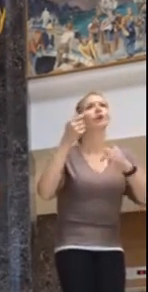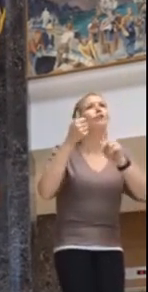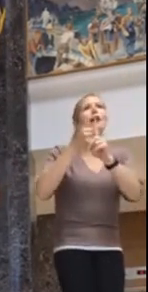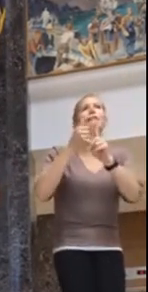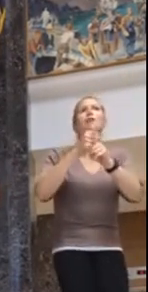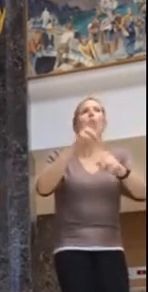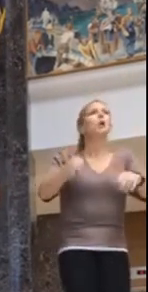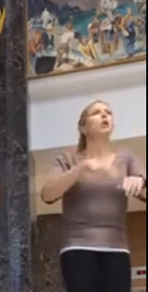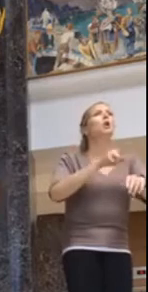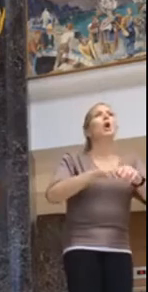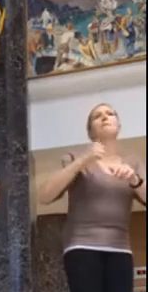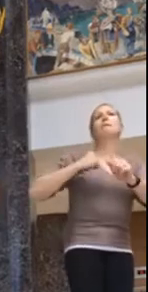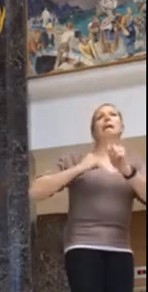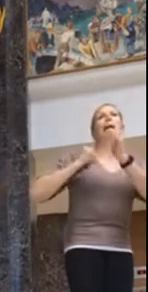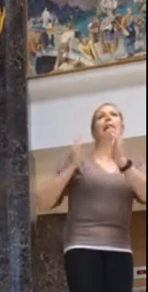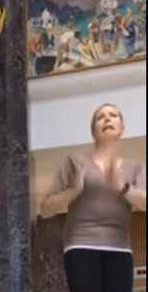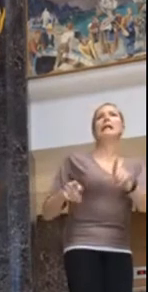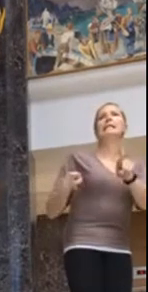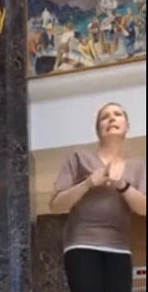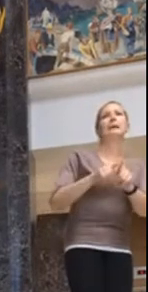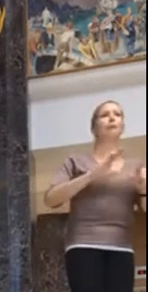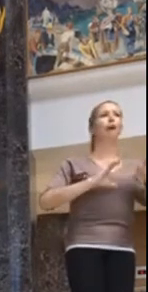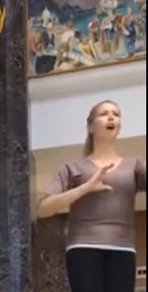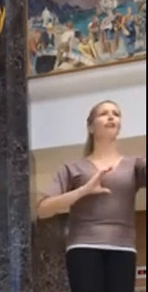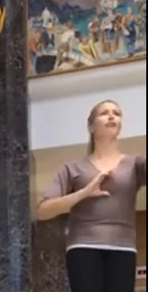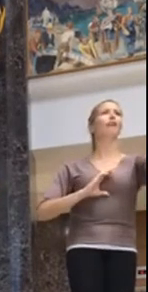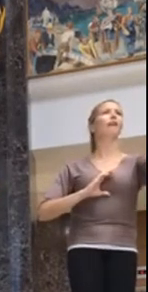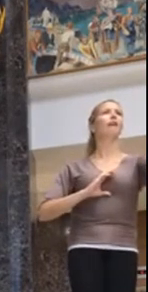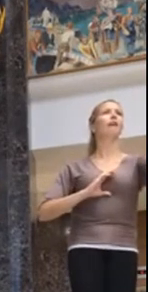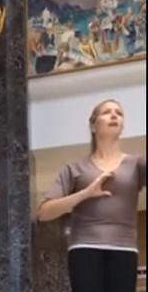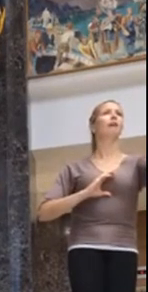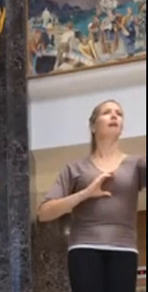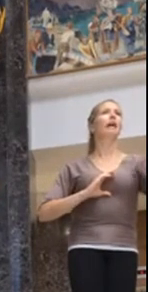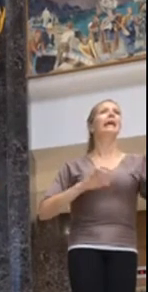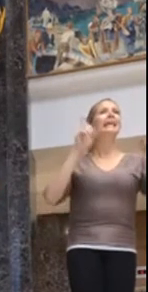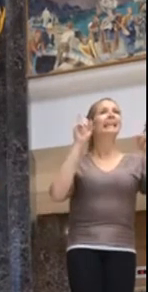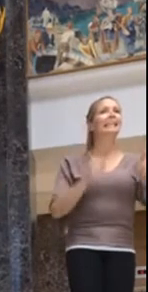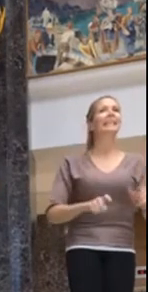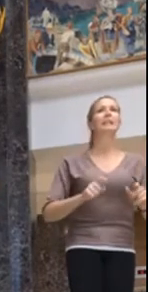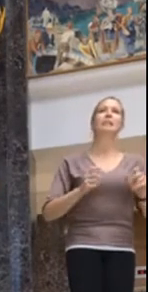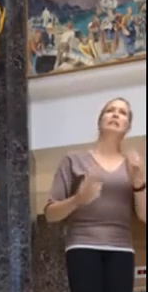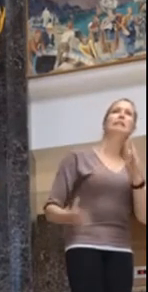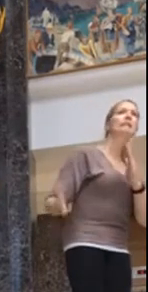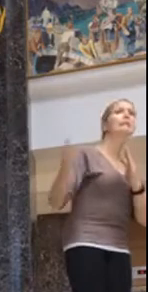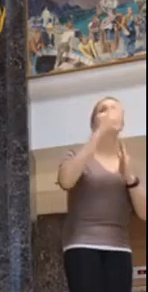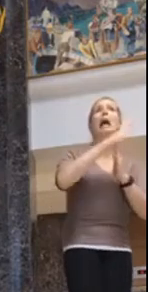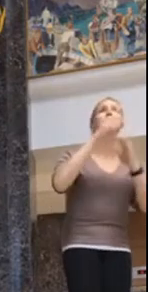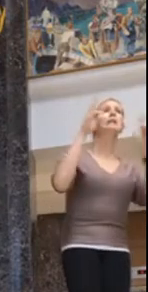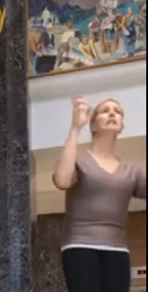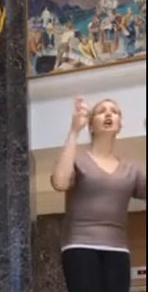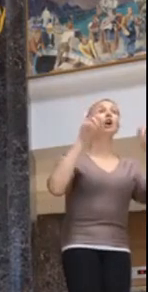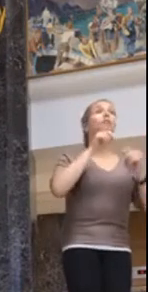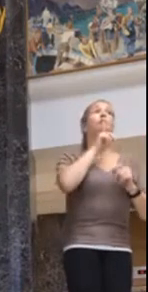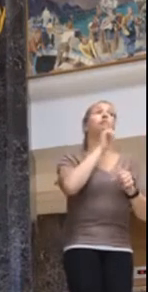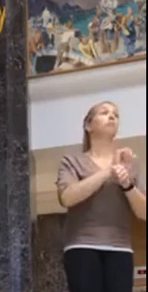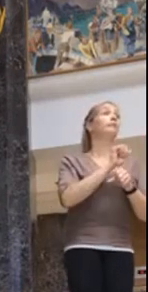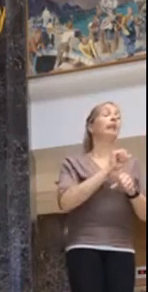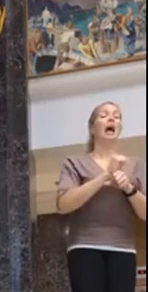today like our son. It's an issue that needs to be resolved. I'm ashamed as a Canadian that people